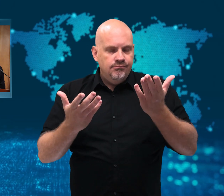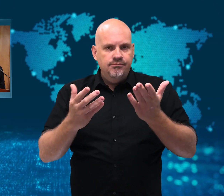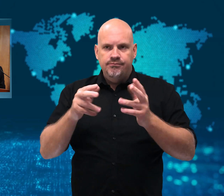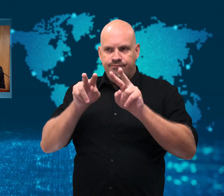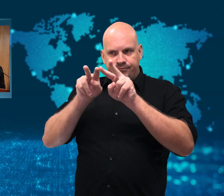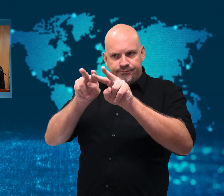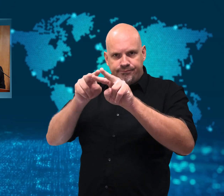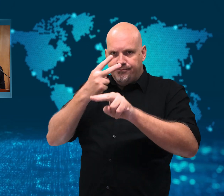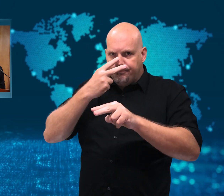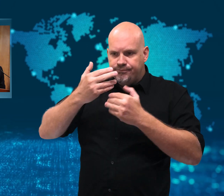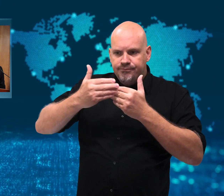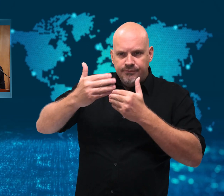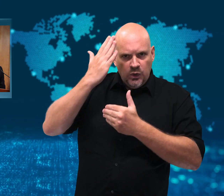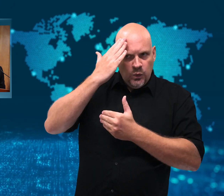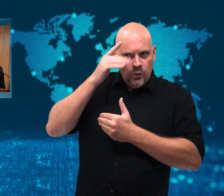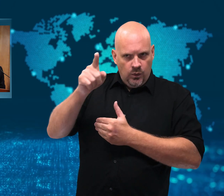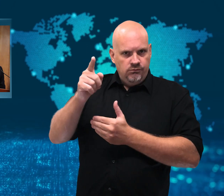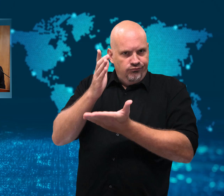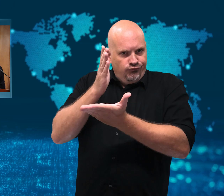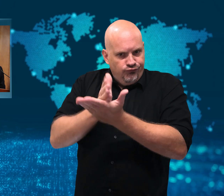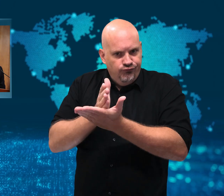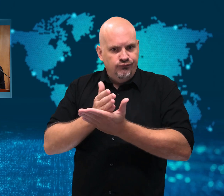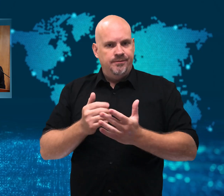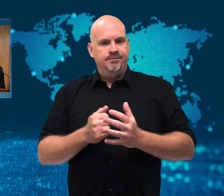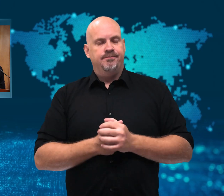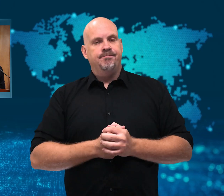of answering text messages.